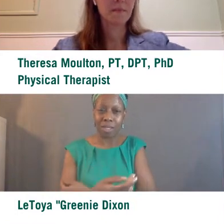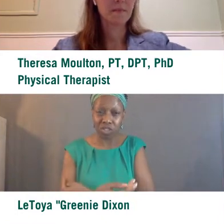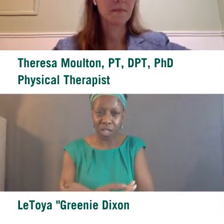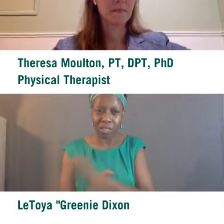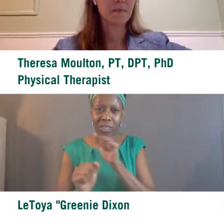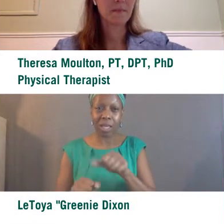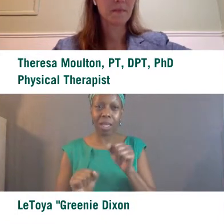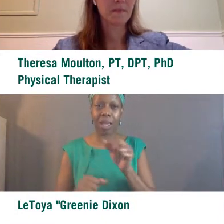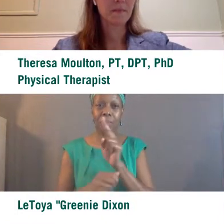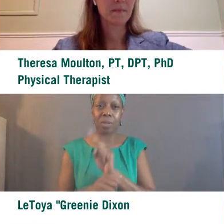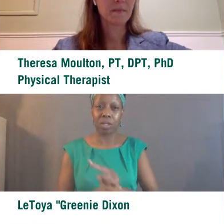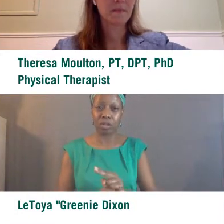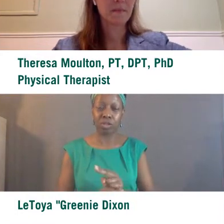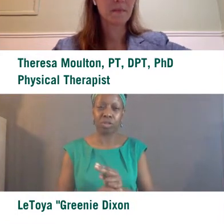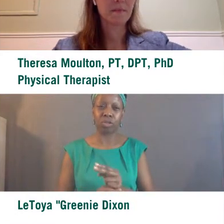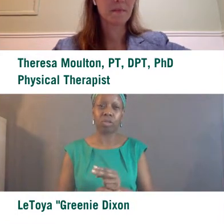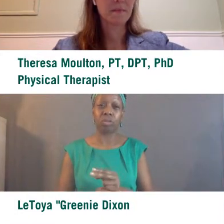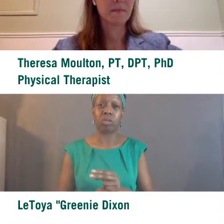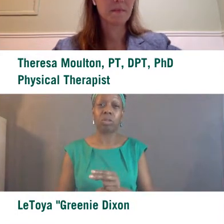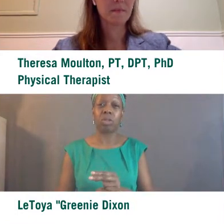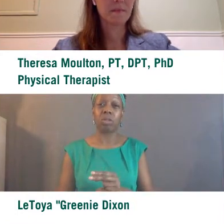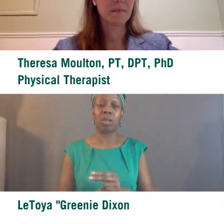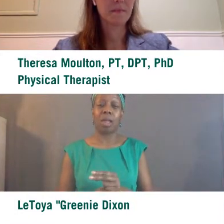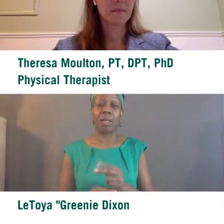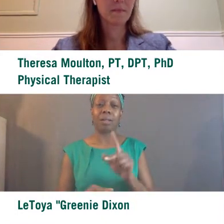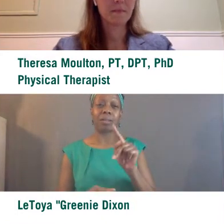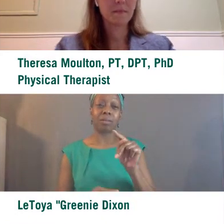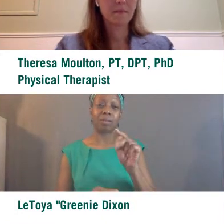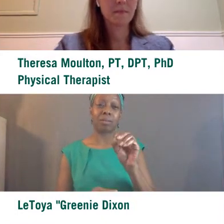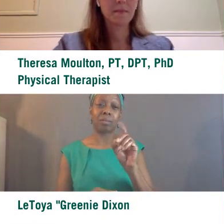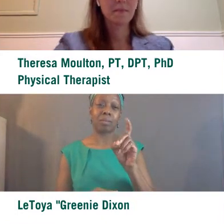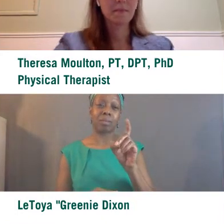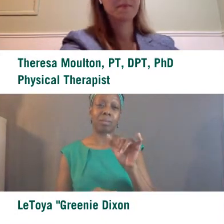And I think that even things that...